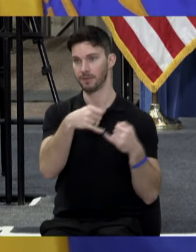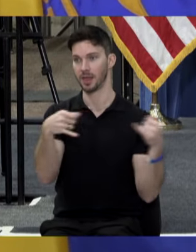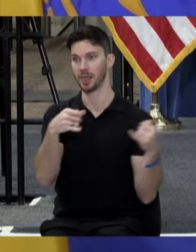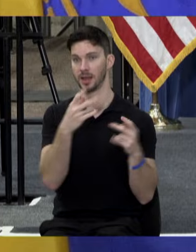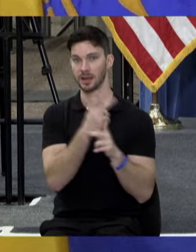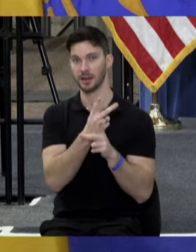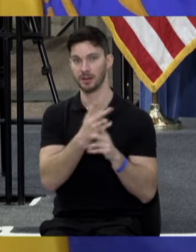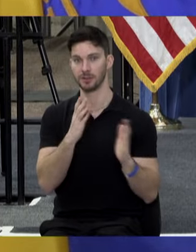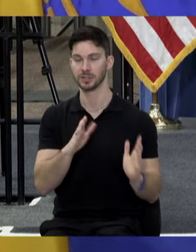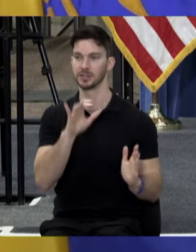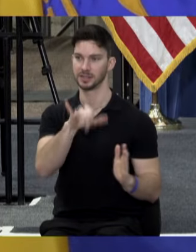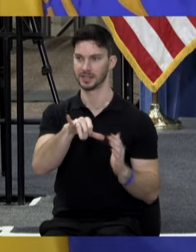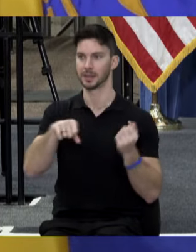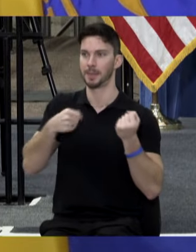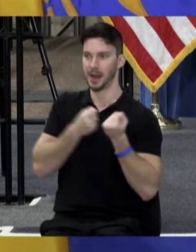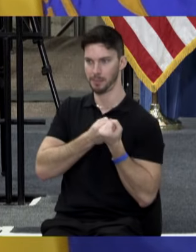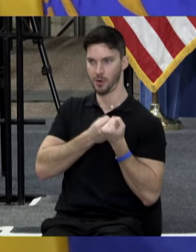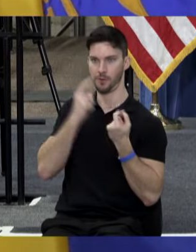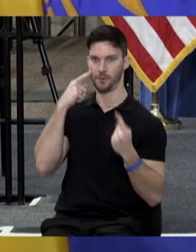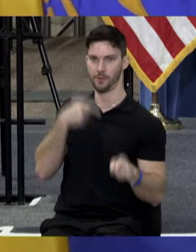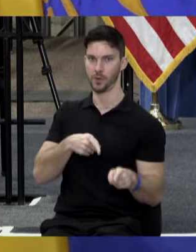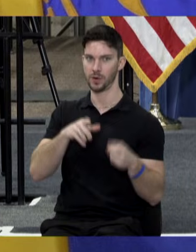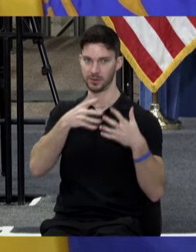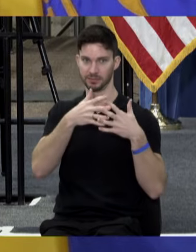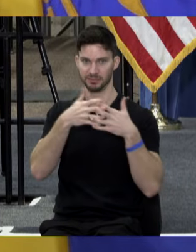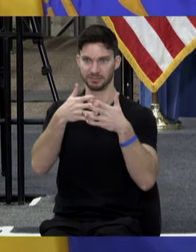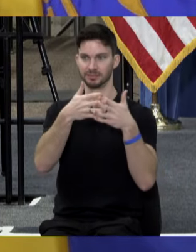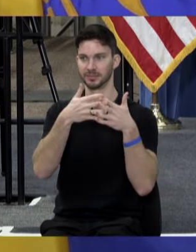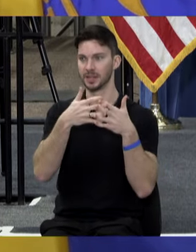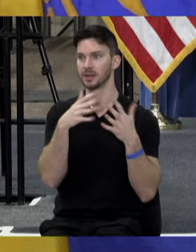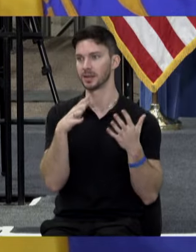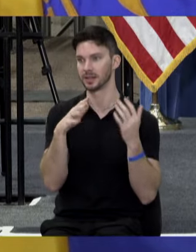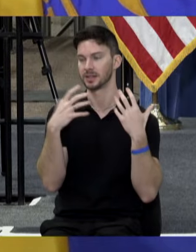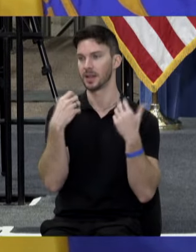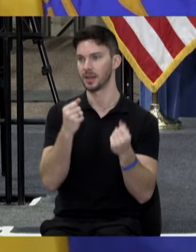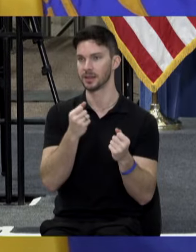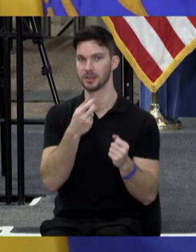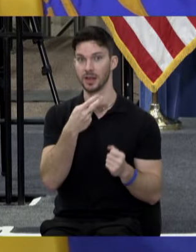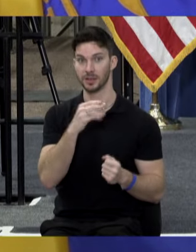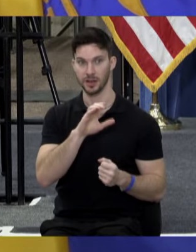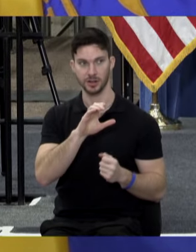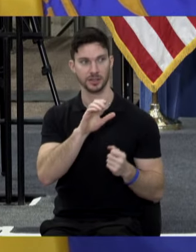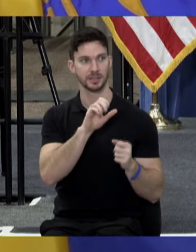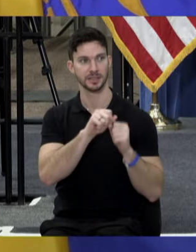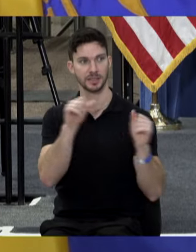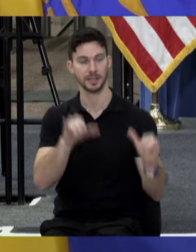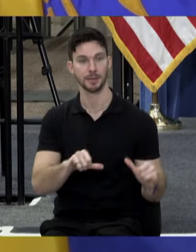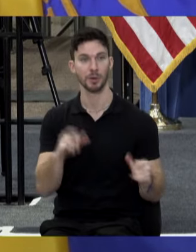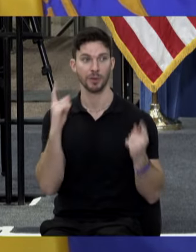health care system. And as we've heard today from family caregivers and direct service providers,